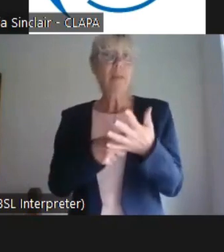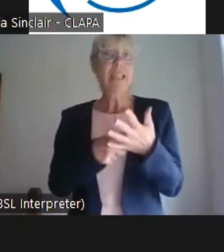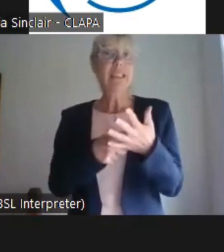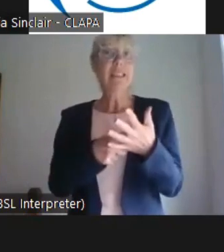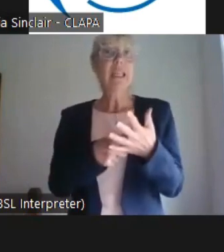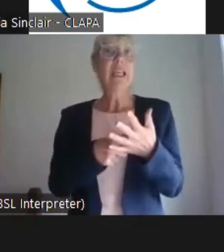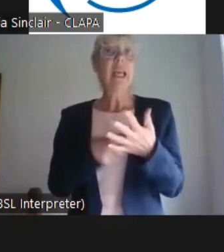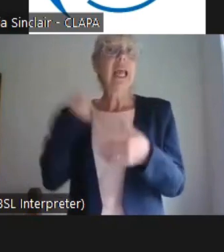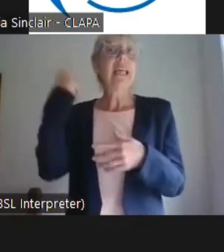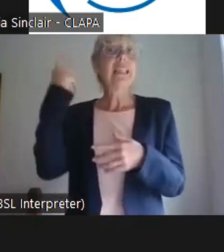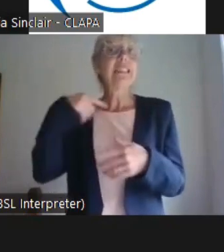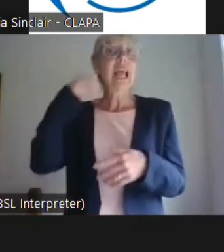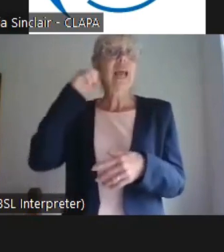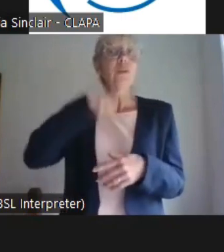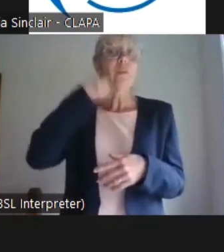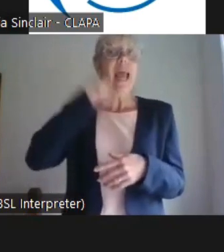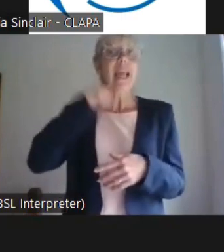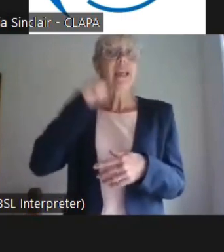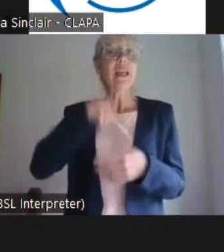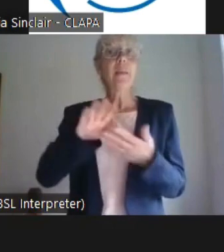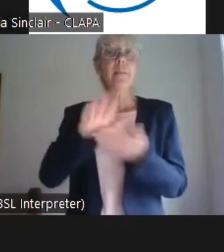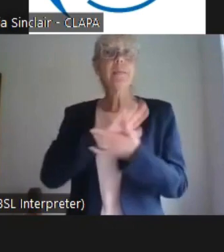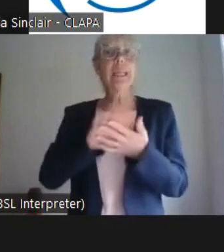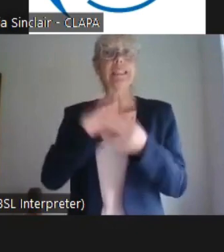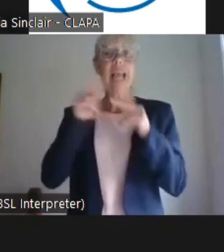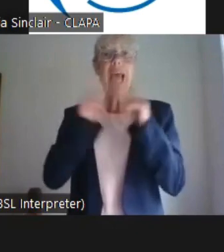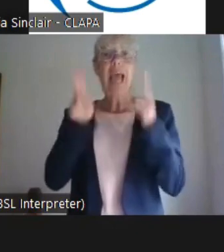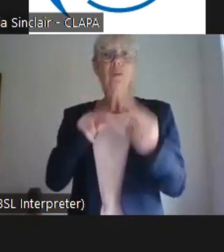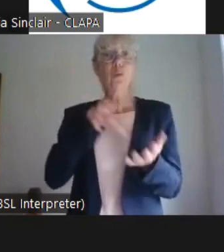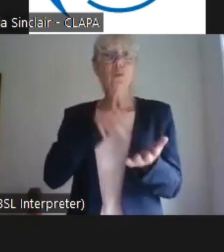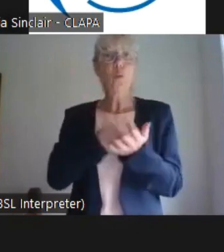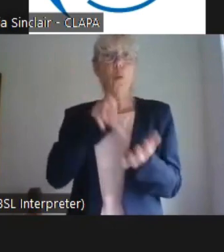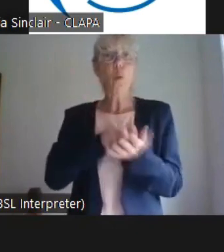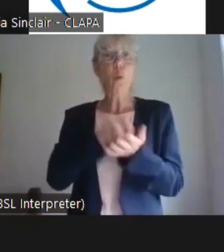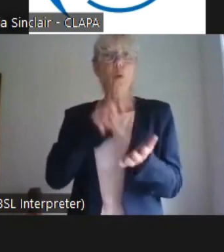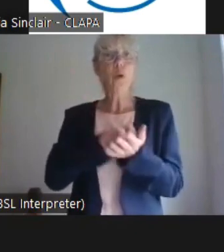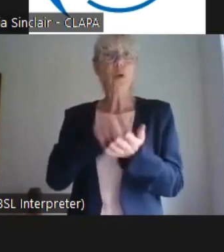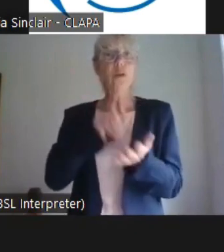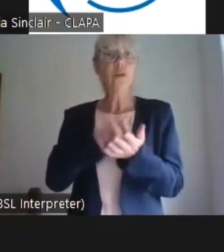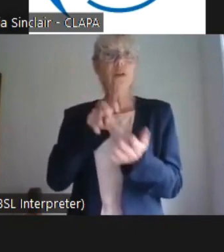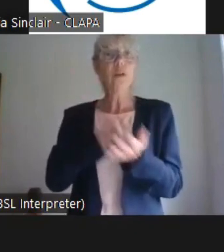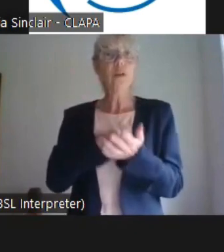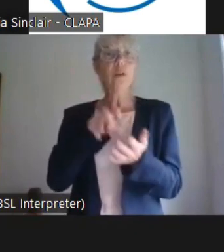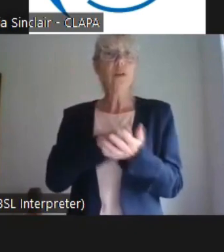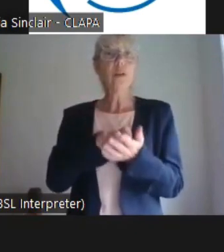might walk around the house and they might be focusing on per for example and they can find